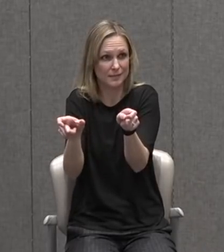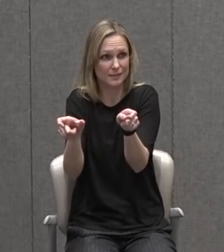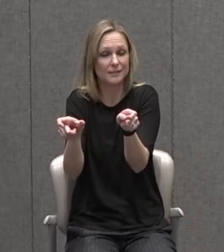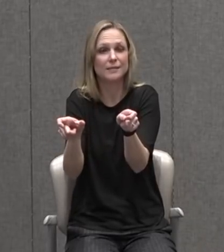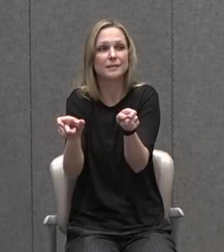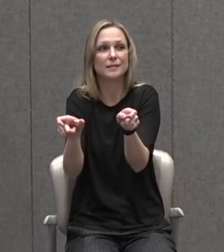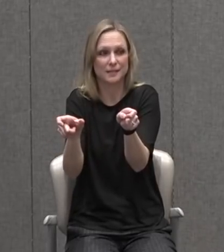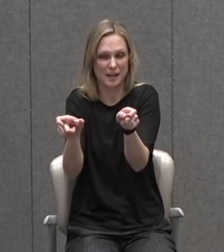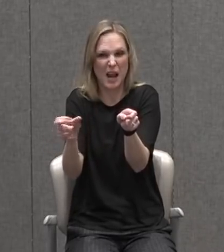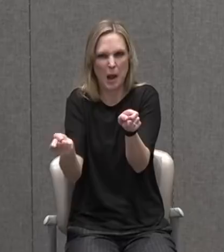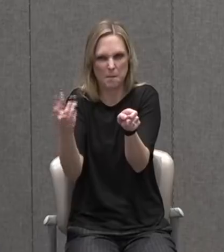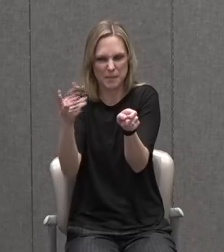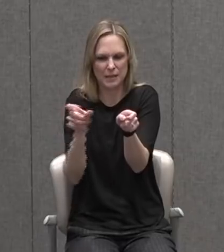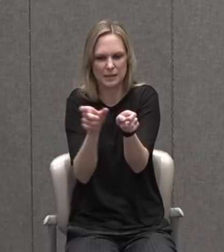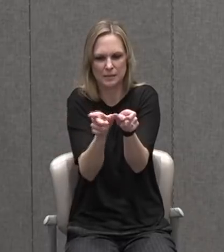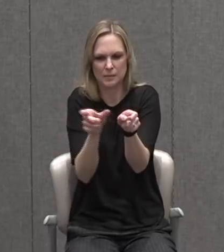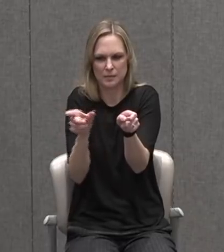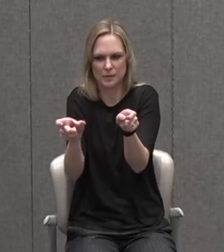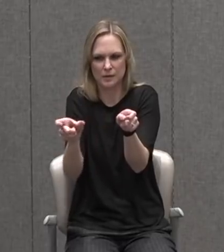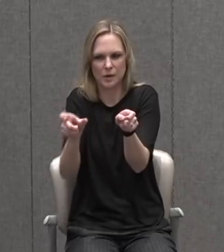Hundredths, we have four hundredths.